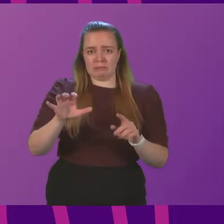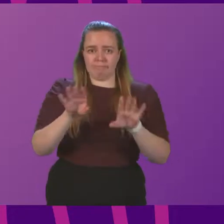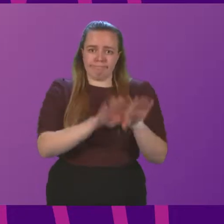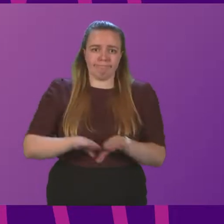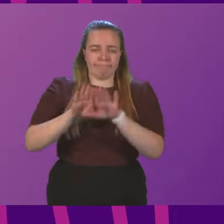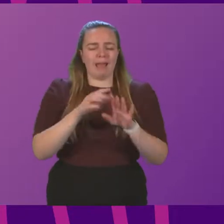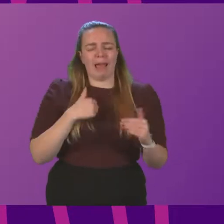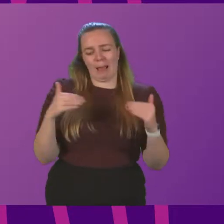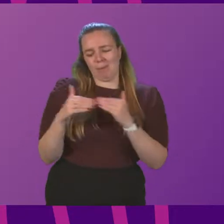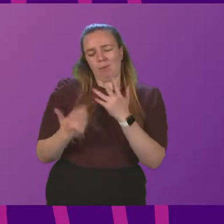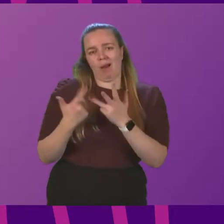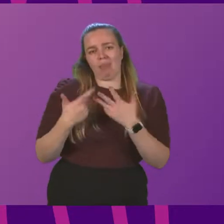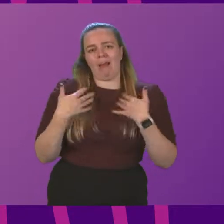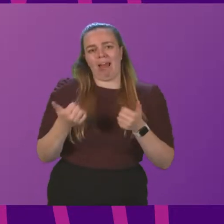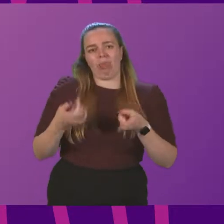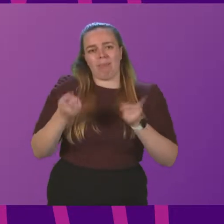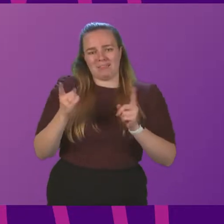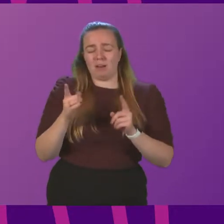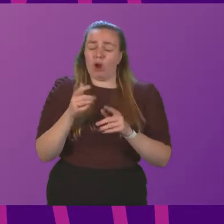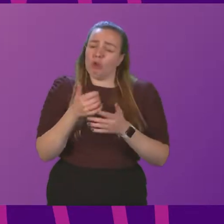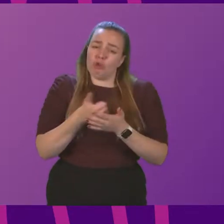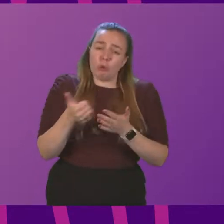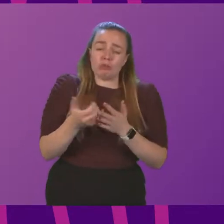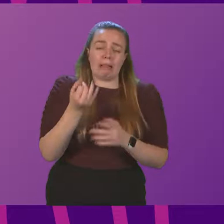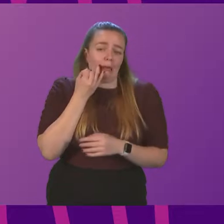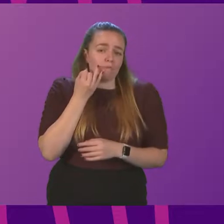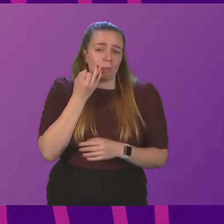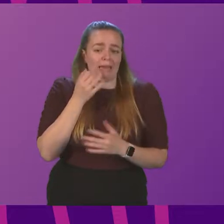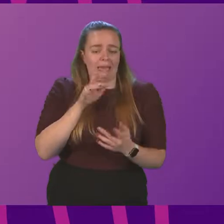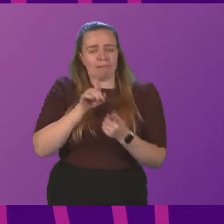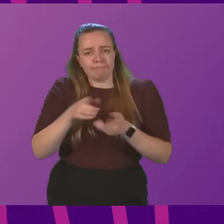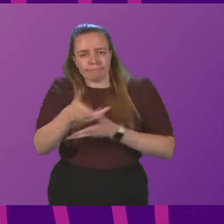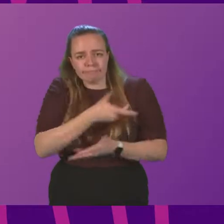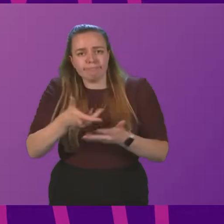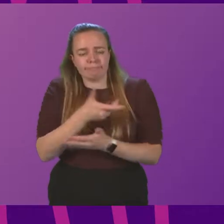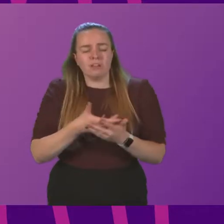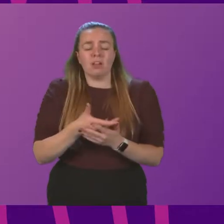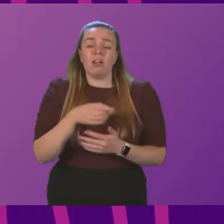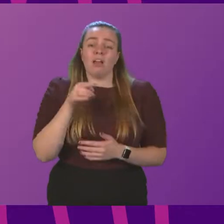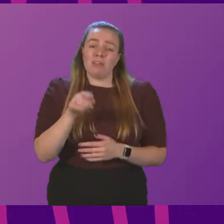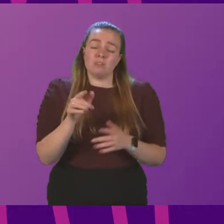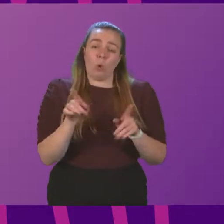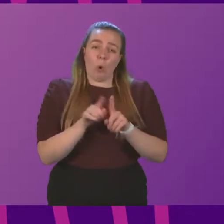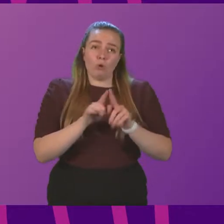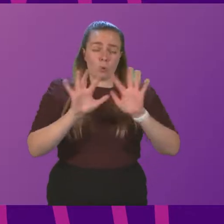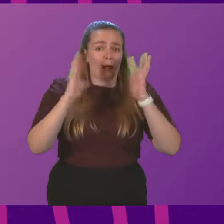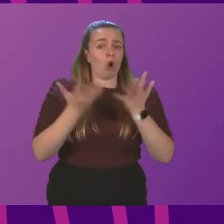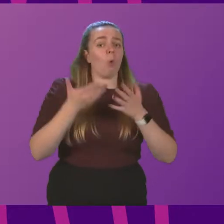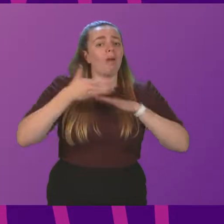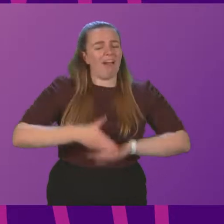counterparts weekly. However, tackling the virus is a global effort and it is important that